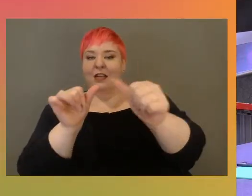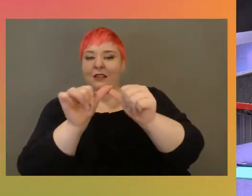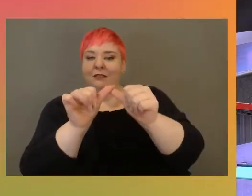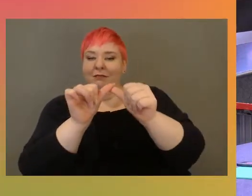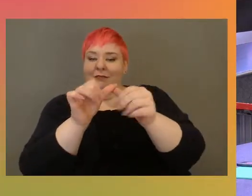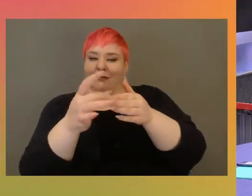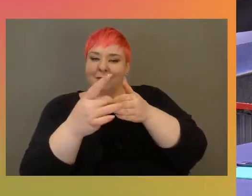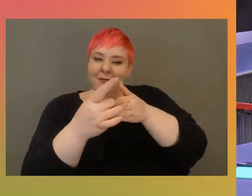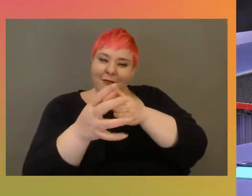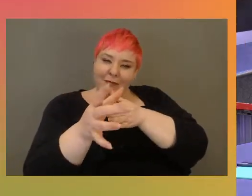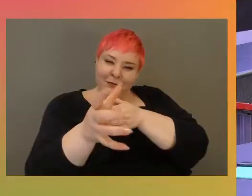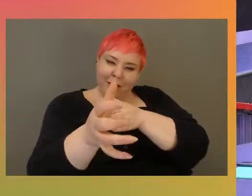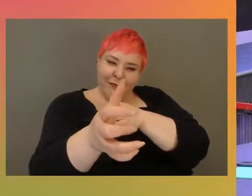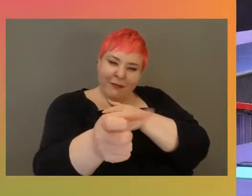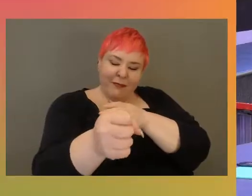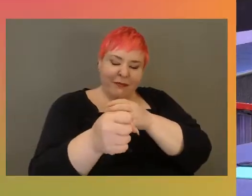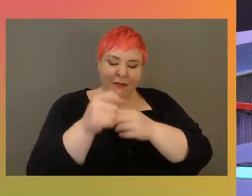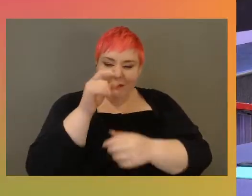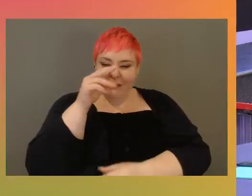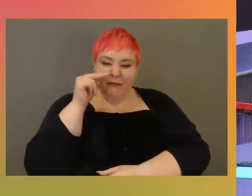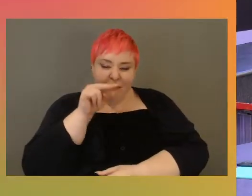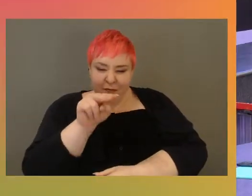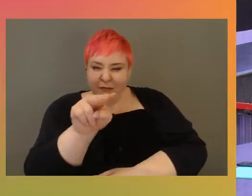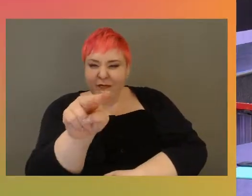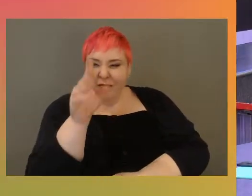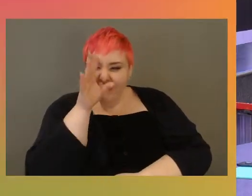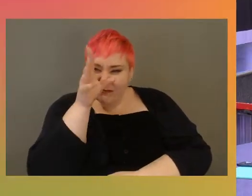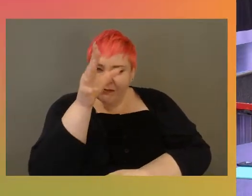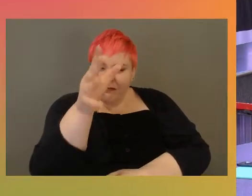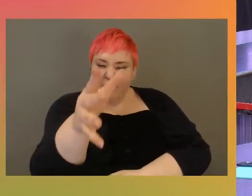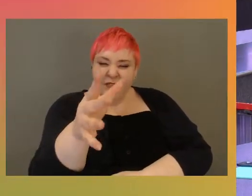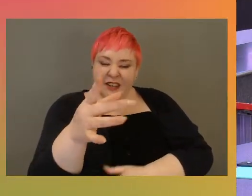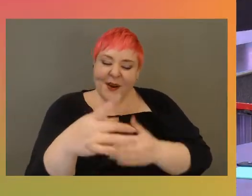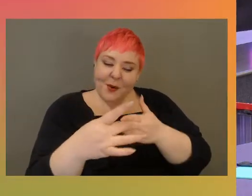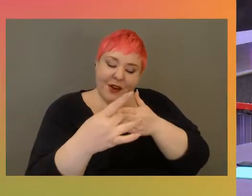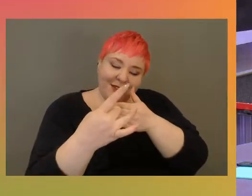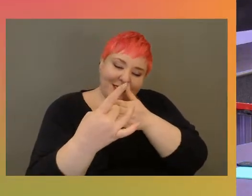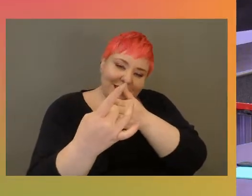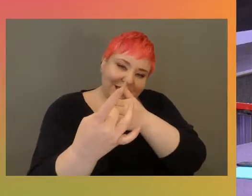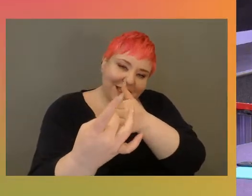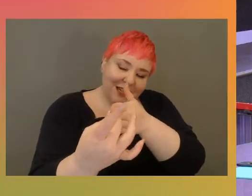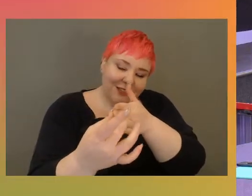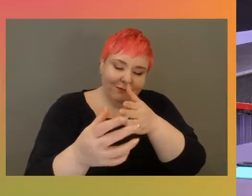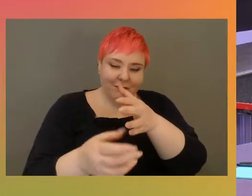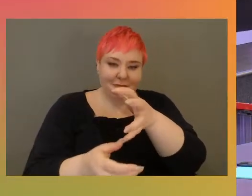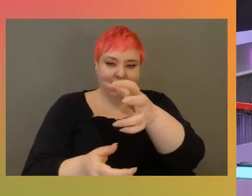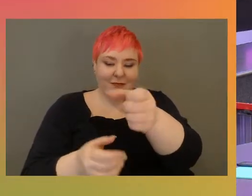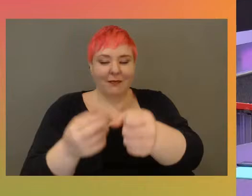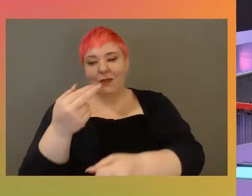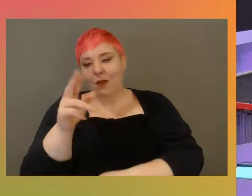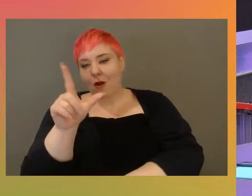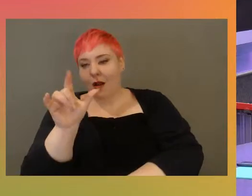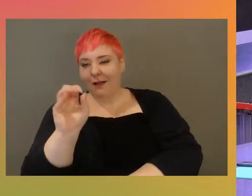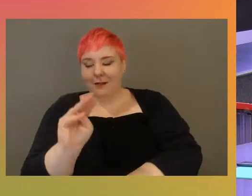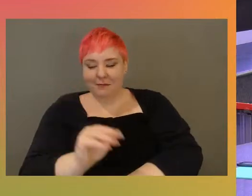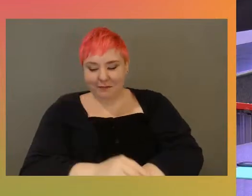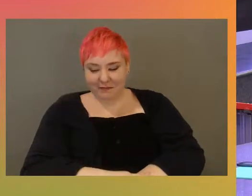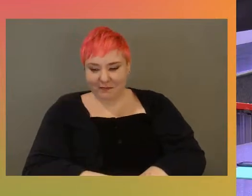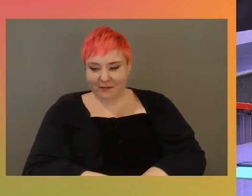BEGIN TO REACH ACCOUNT AROUND. AS YOU READ IT AROUND, KEEP